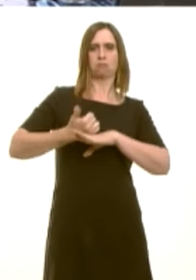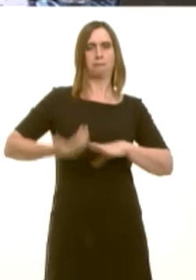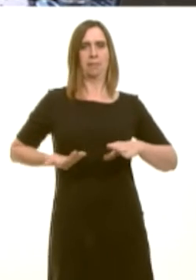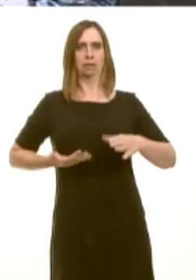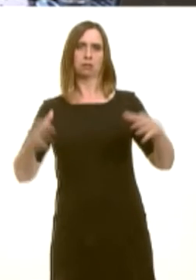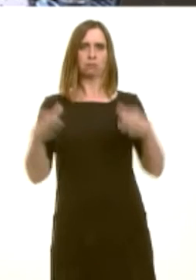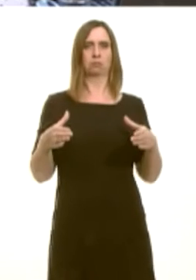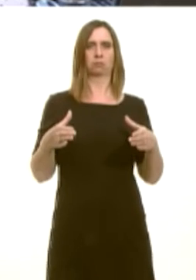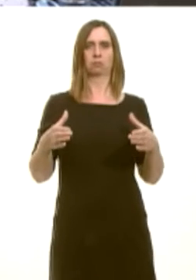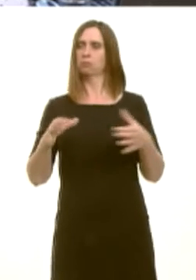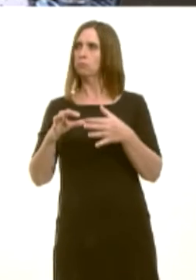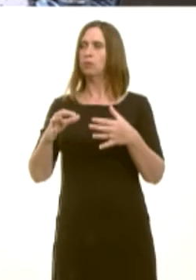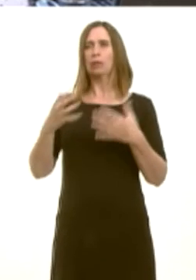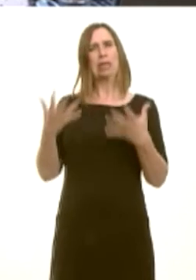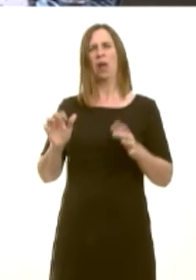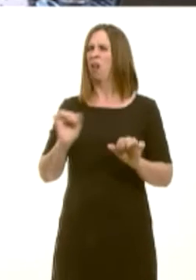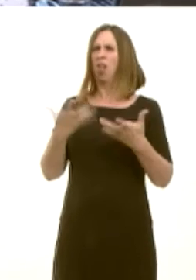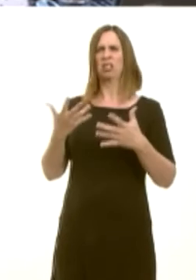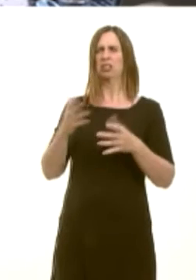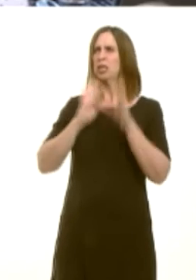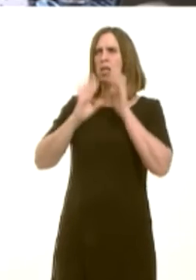many young doctors. I think they are looking to be able to move around. They don't want